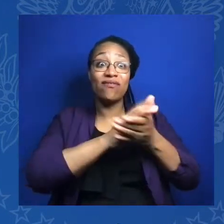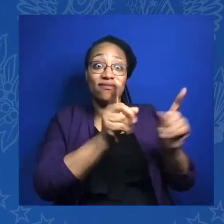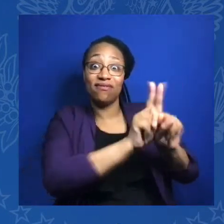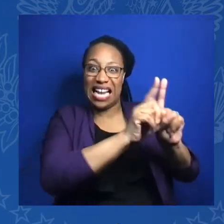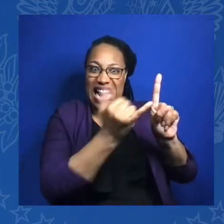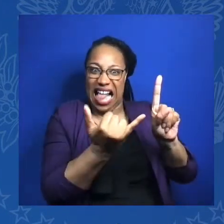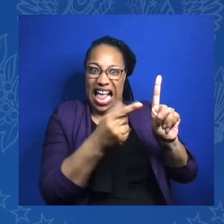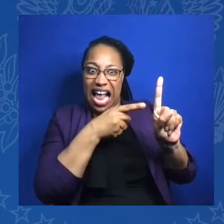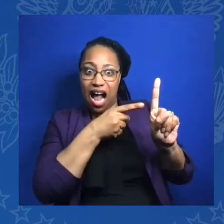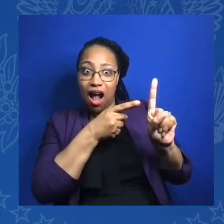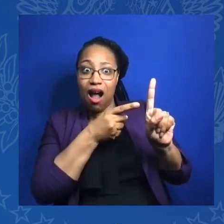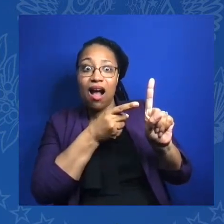I love this woman.